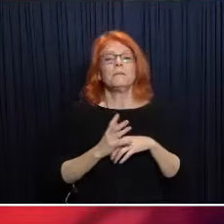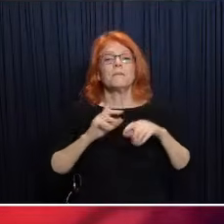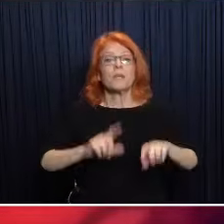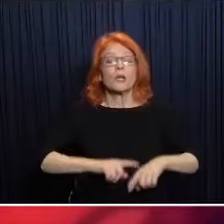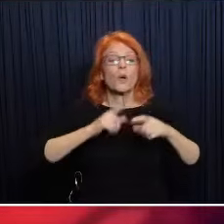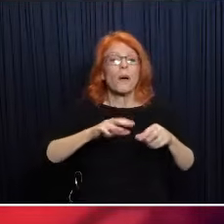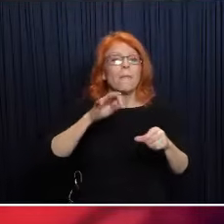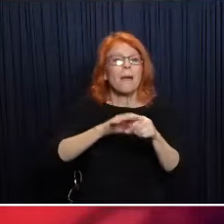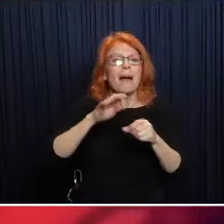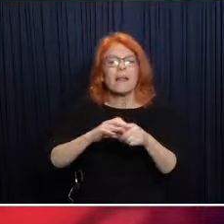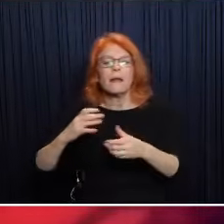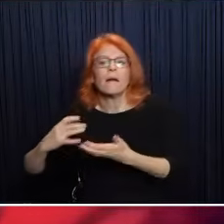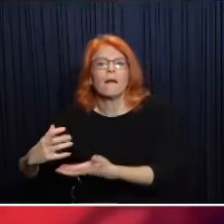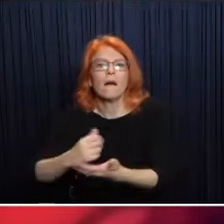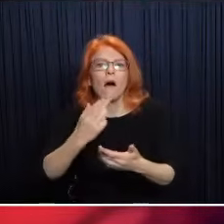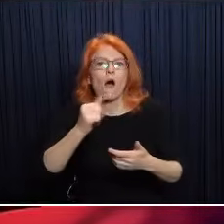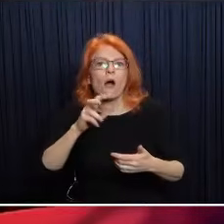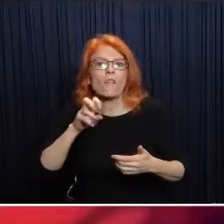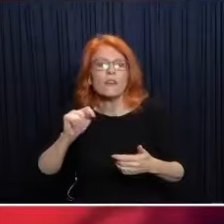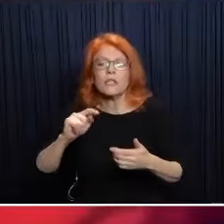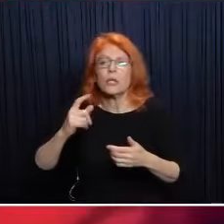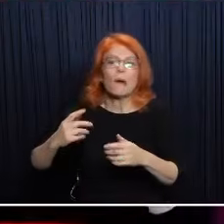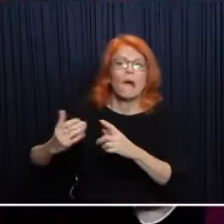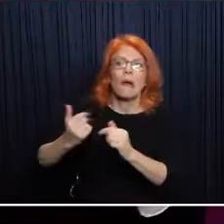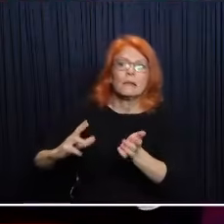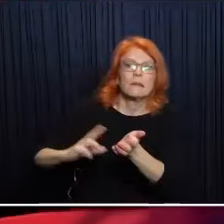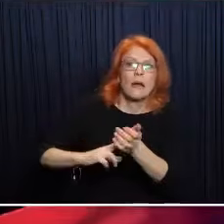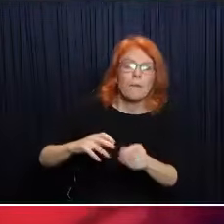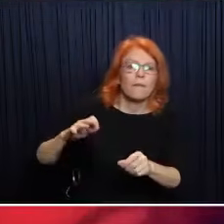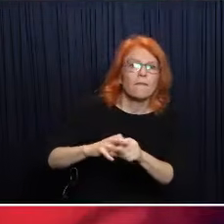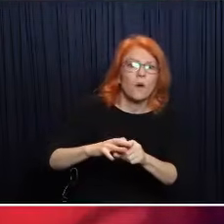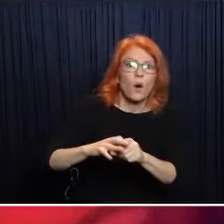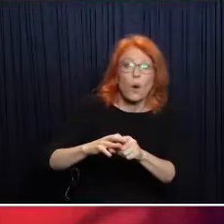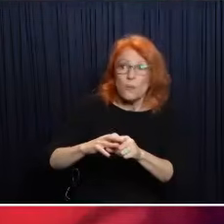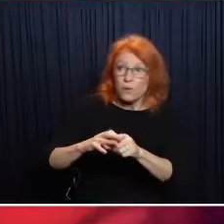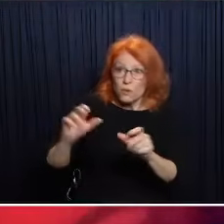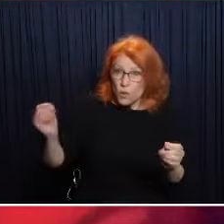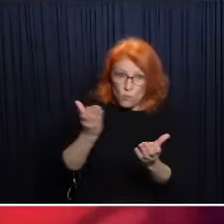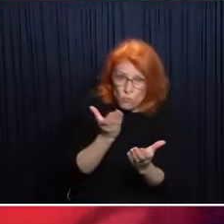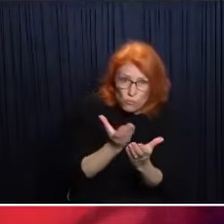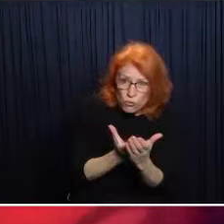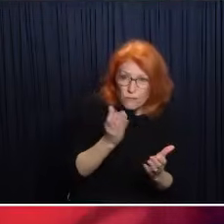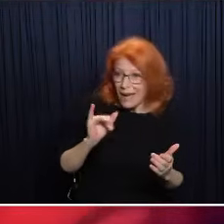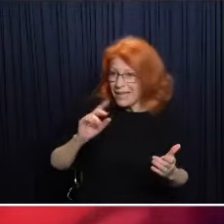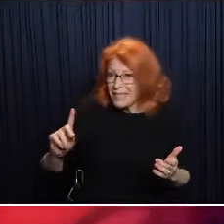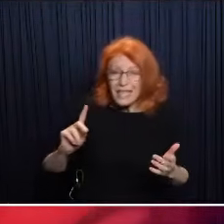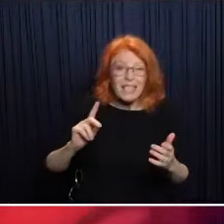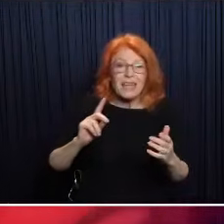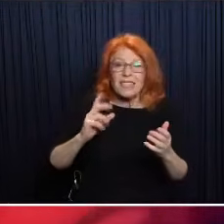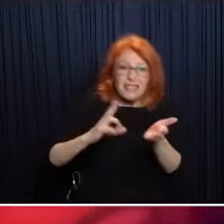CALIFORNIA THEY BASICALLY LEGALIZED A PROCESS WHERE YOU CAN GO OUT AND BALLOT HARVEST.